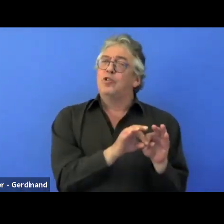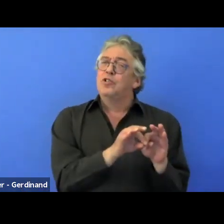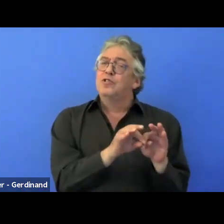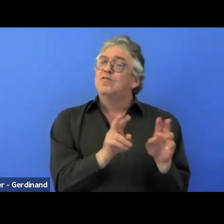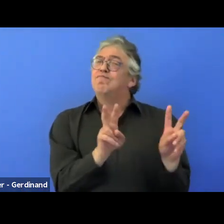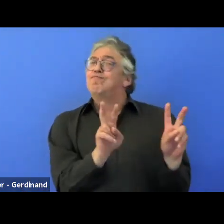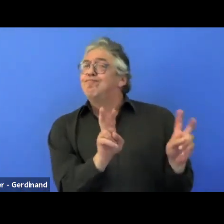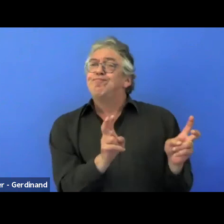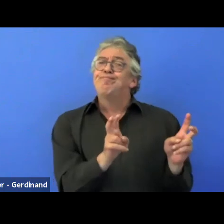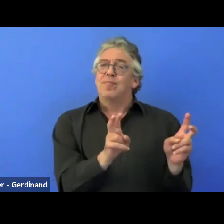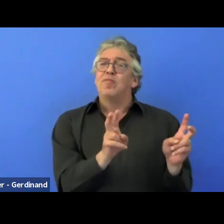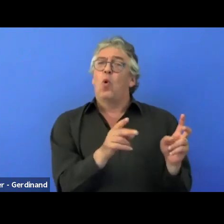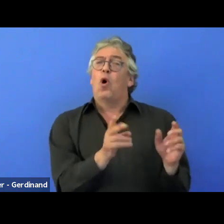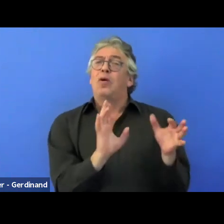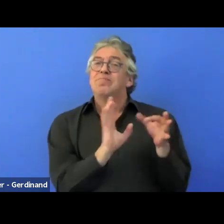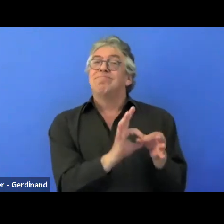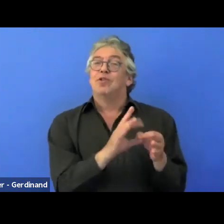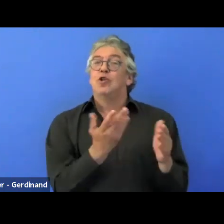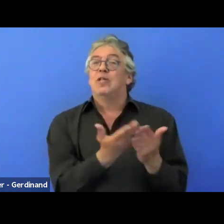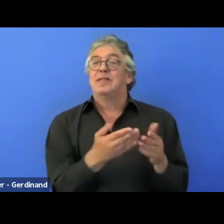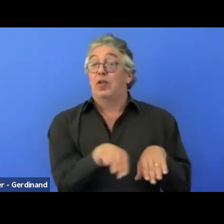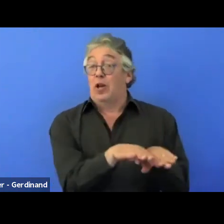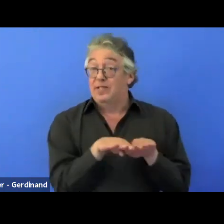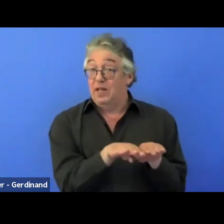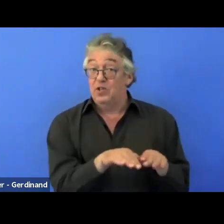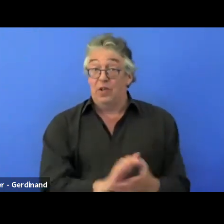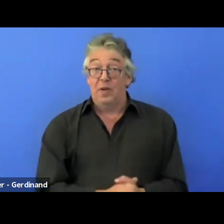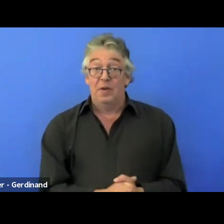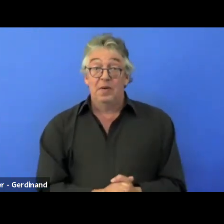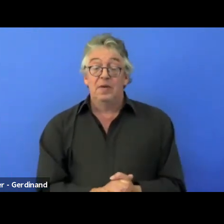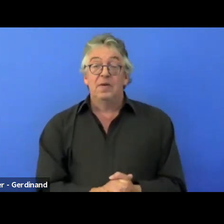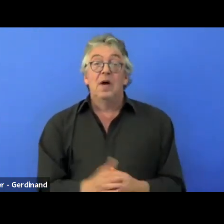And then, we will continue liaising with our members